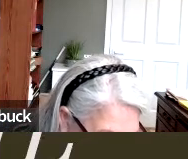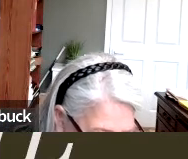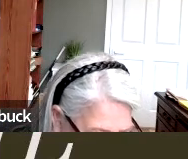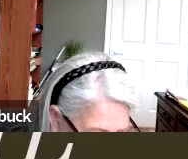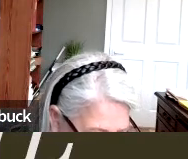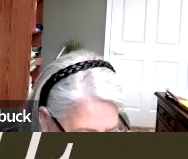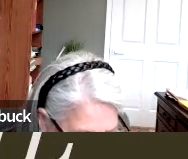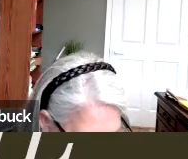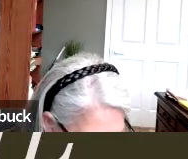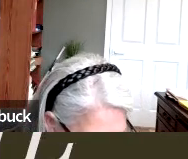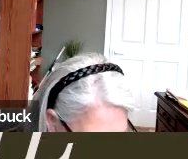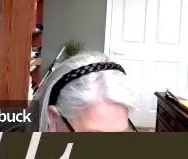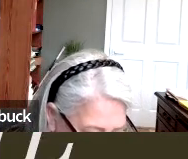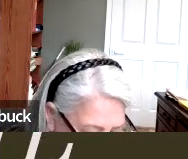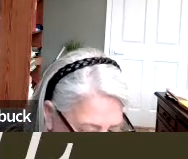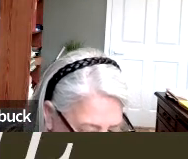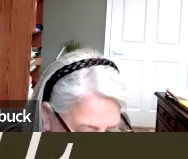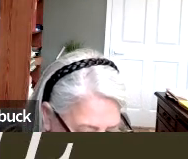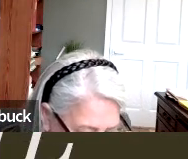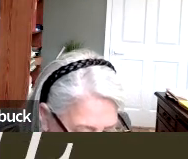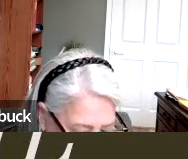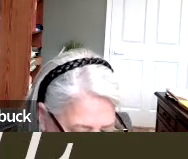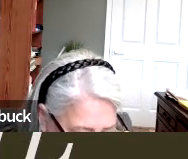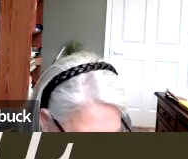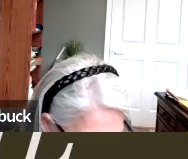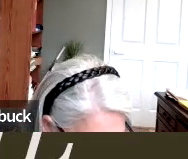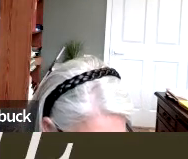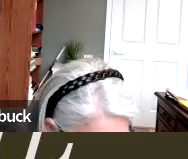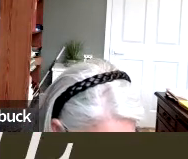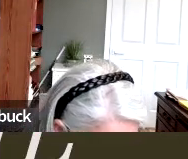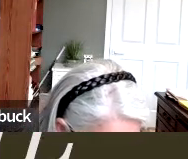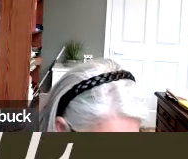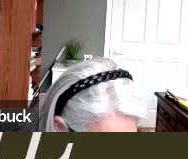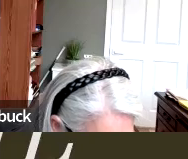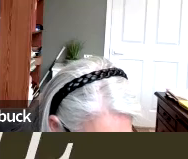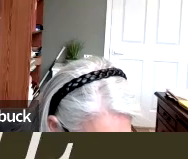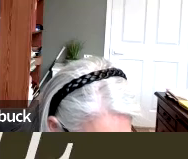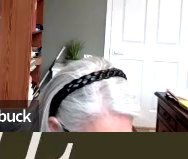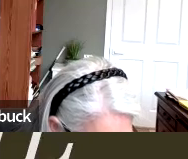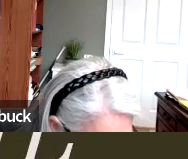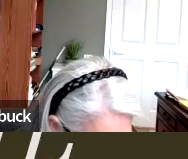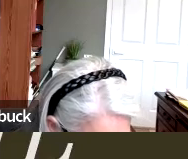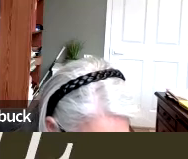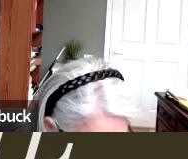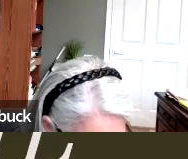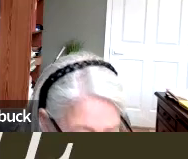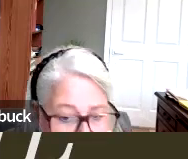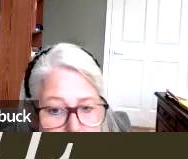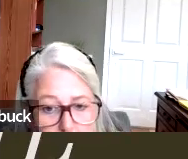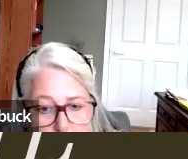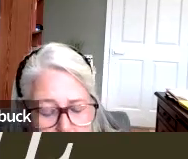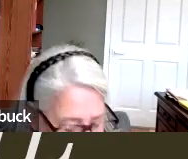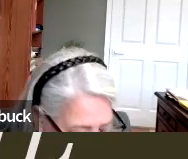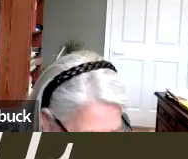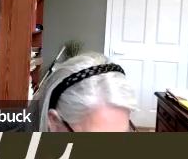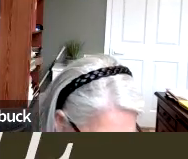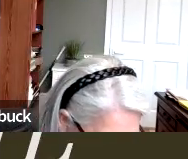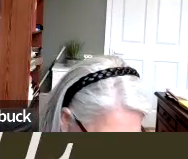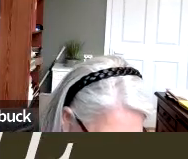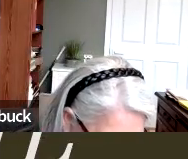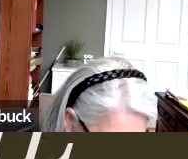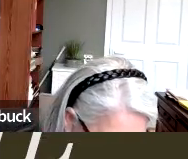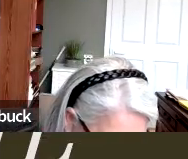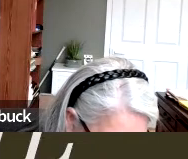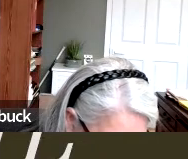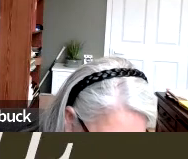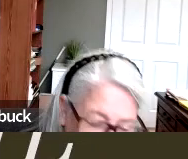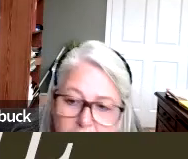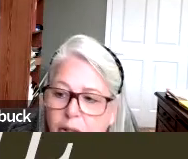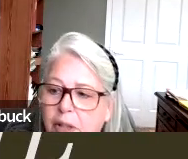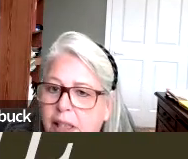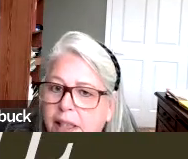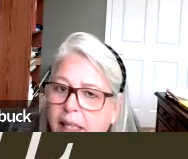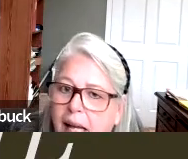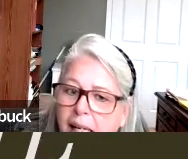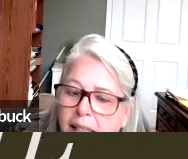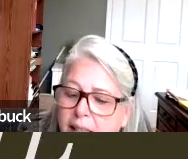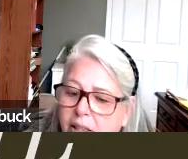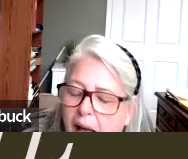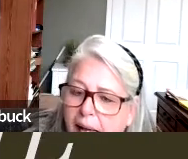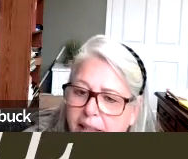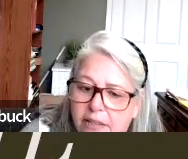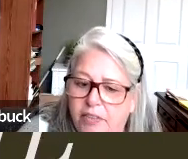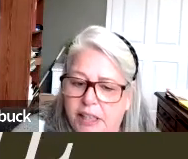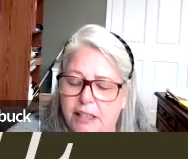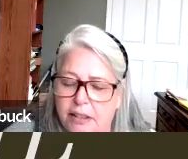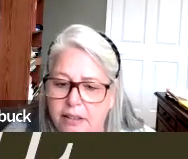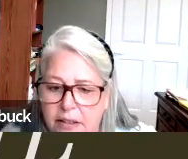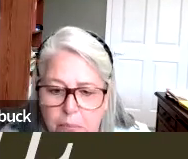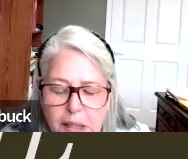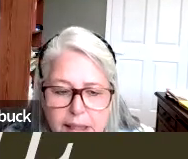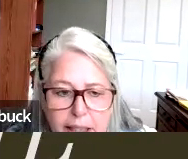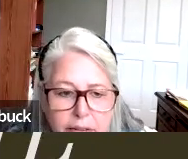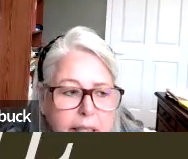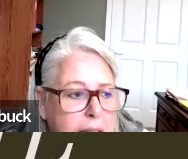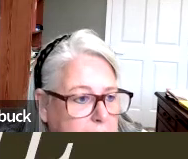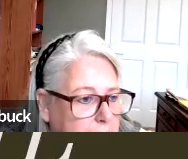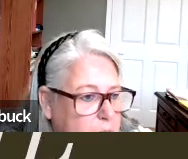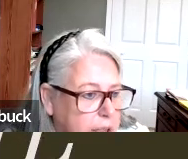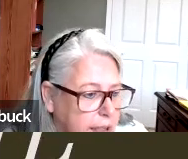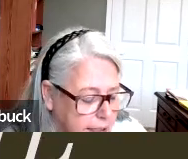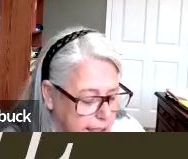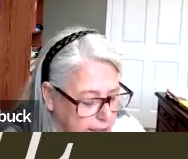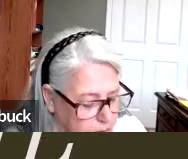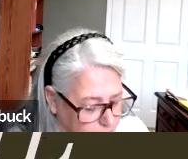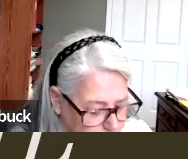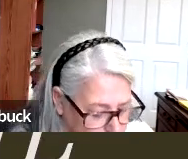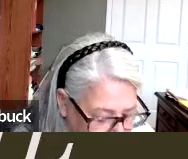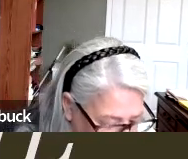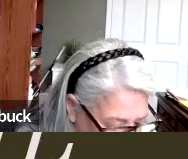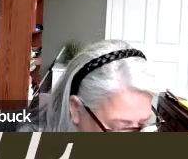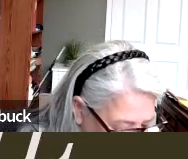One with a brain injury, one with learning disabilities.